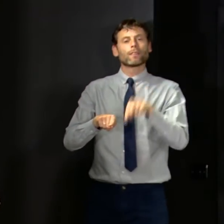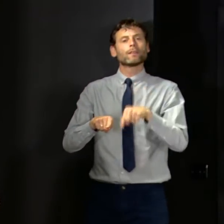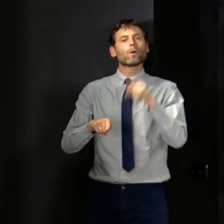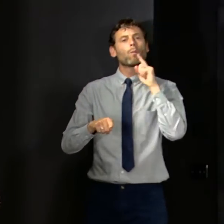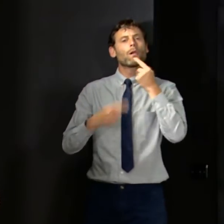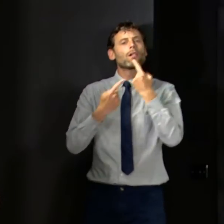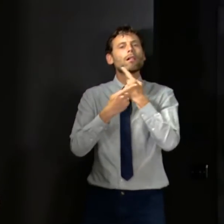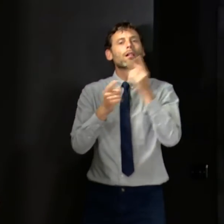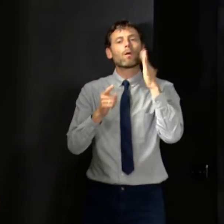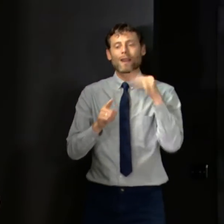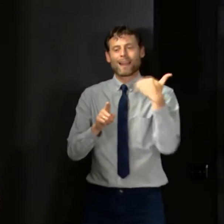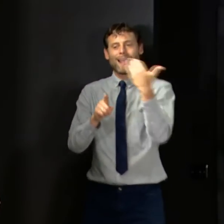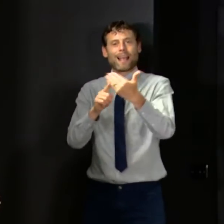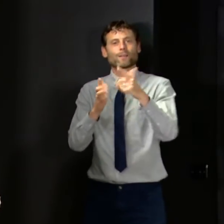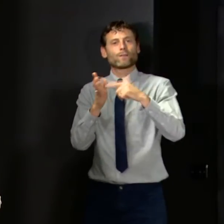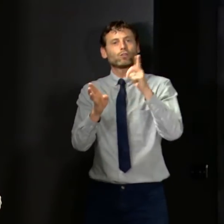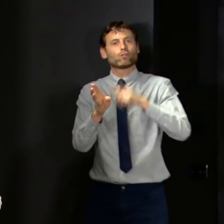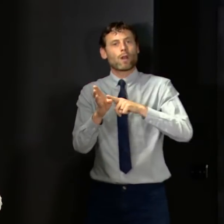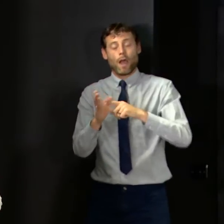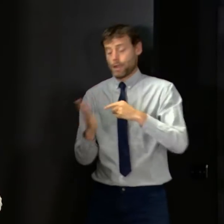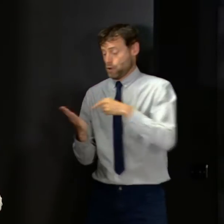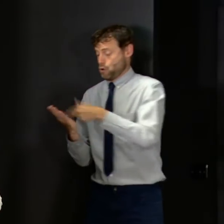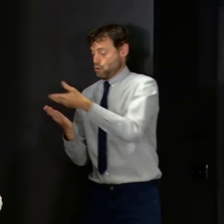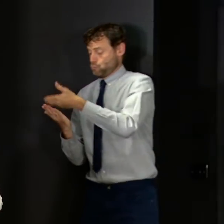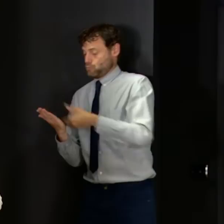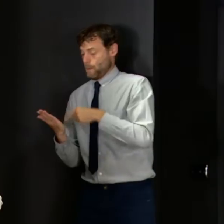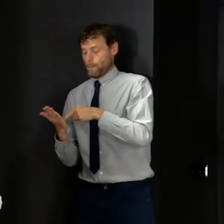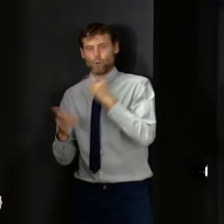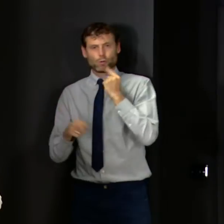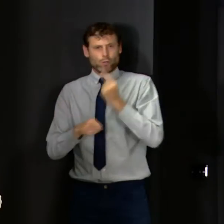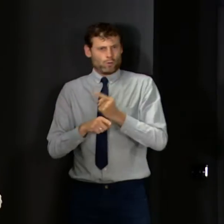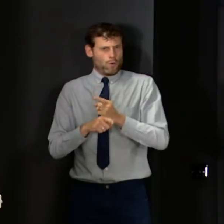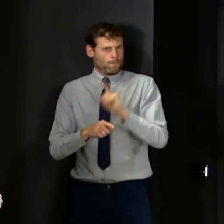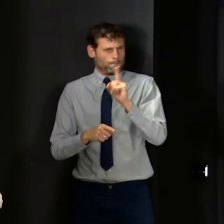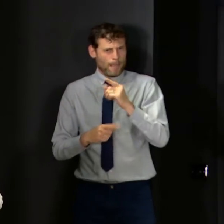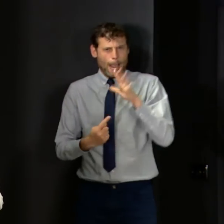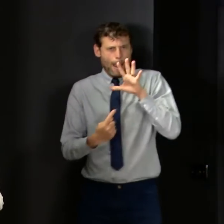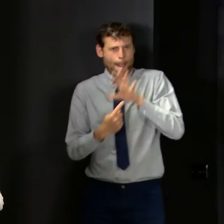importance of cross-sectoral and public-private sector alliances, and I know that